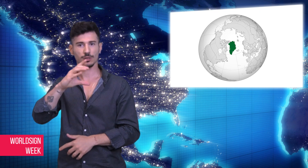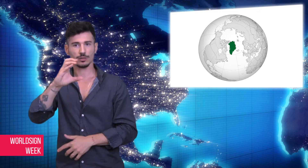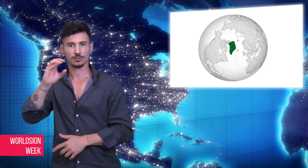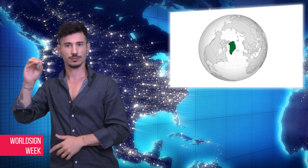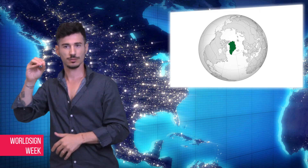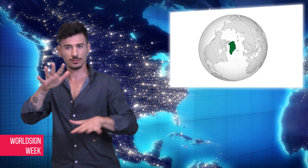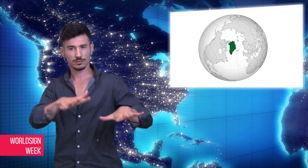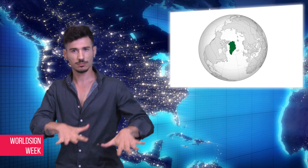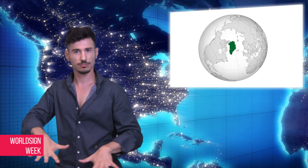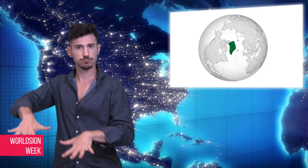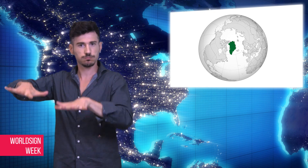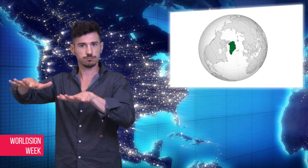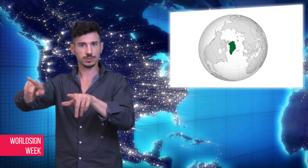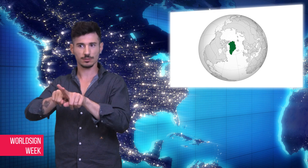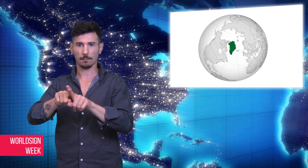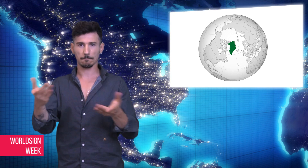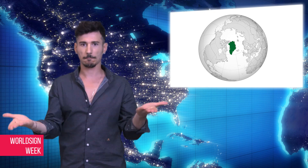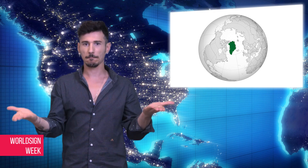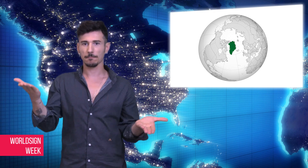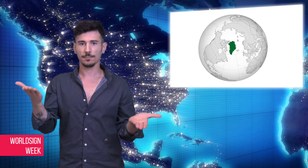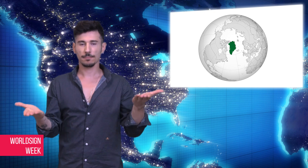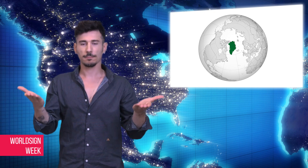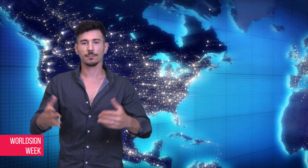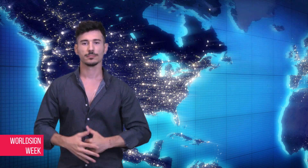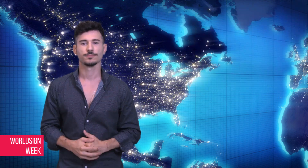Olympic-sized swimming pools.